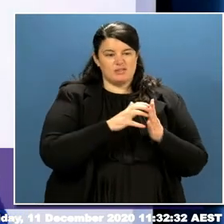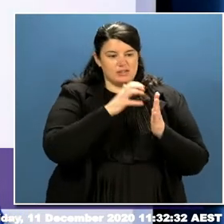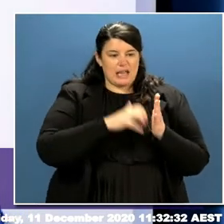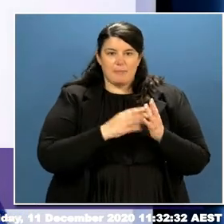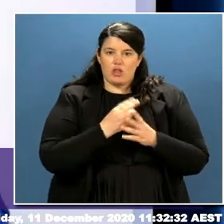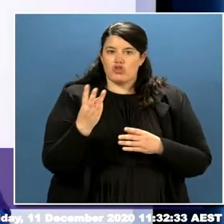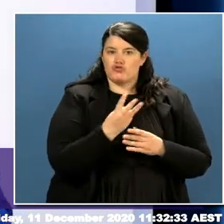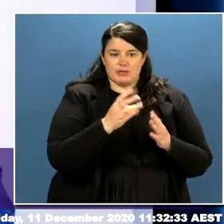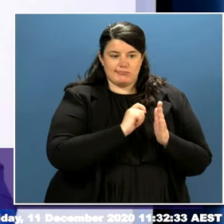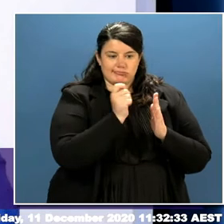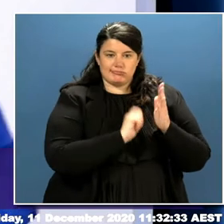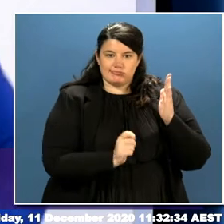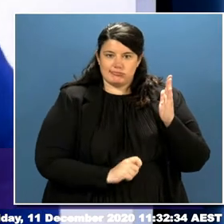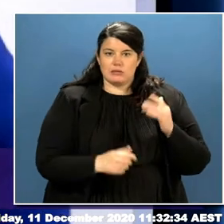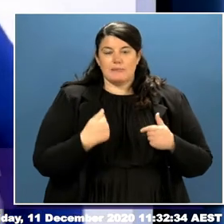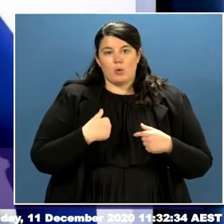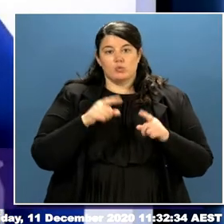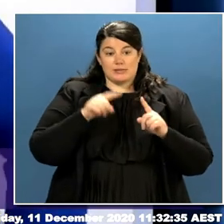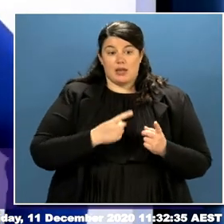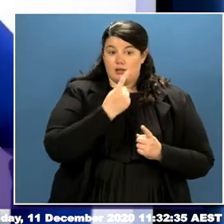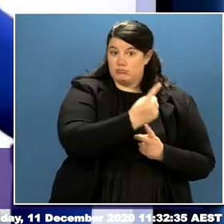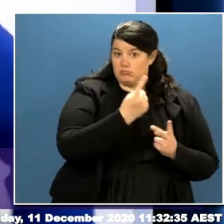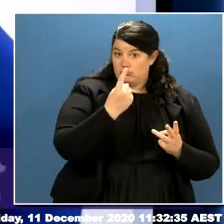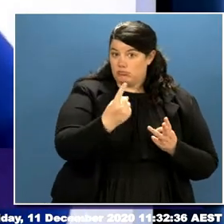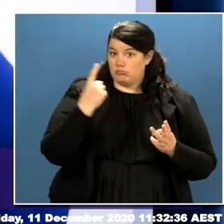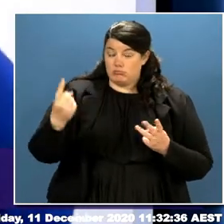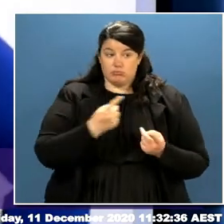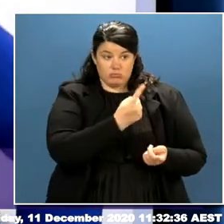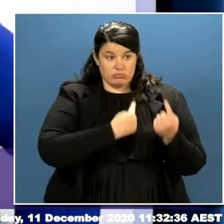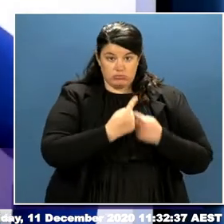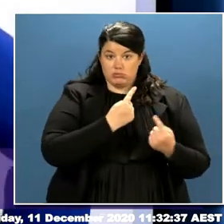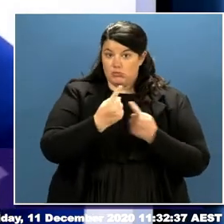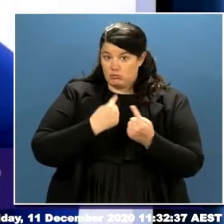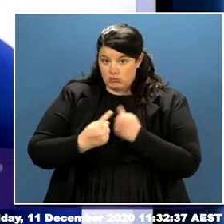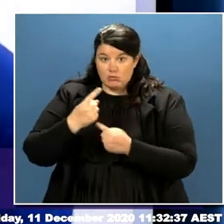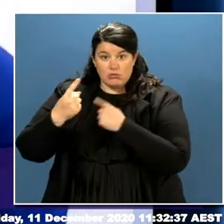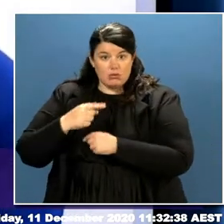do is start with each member of the panel and surprise them and ask them